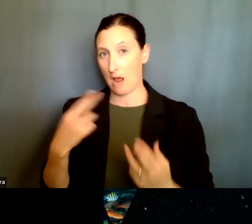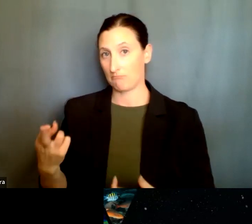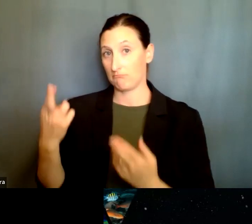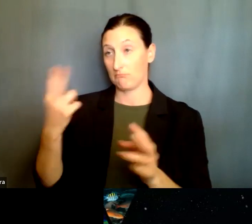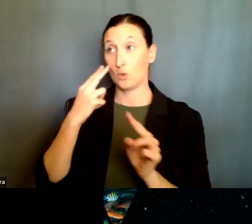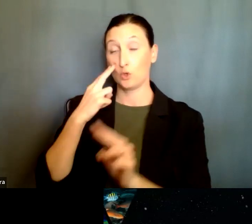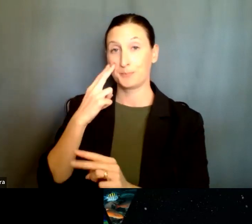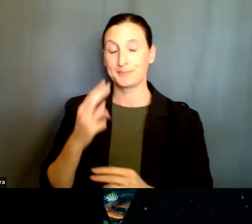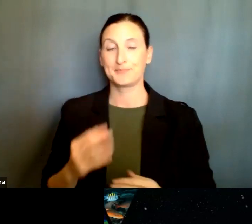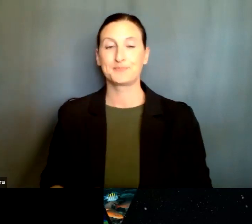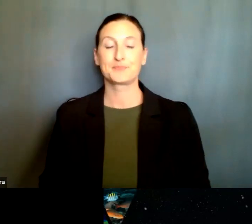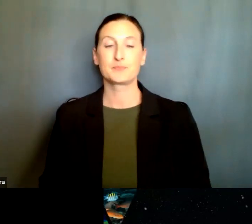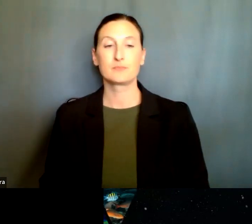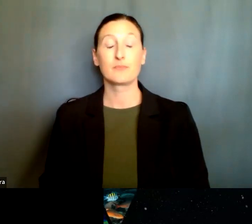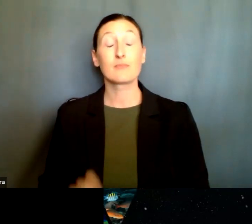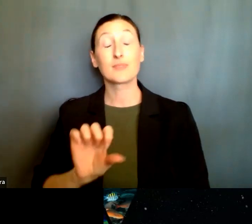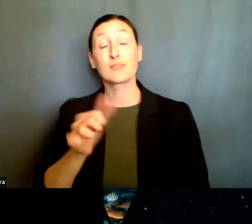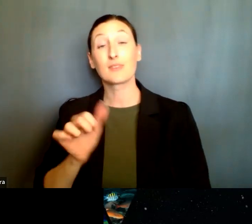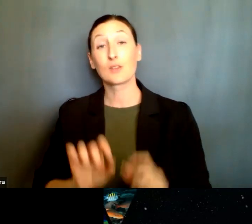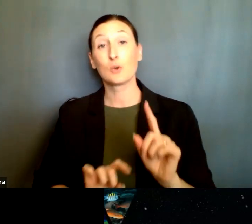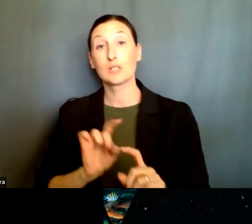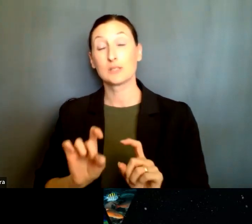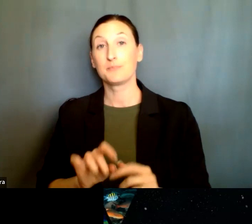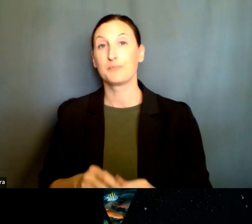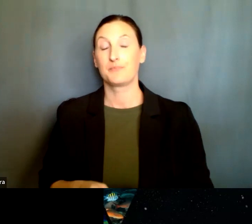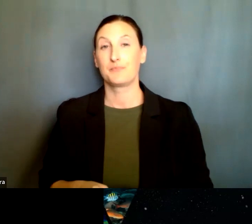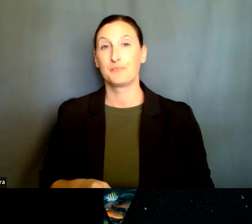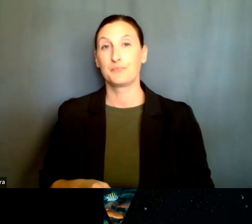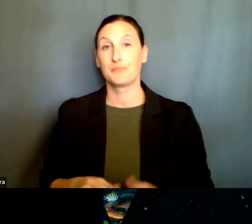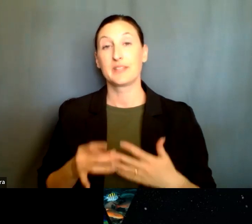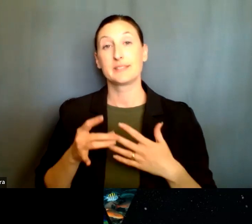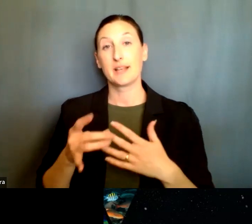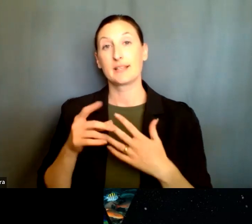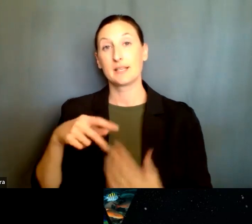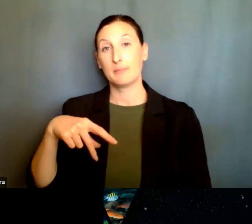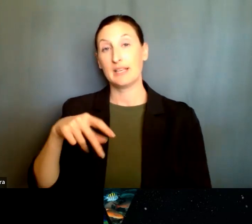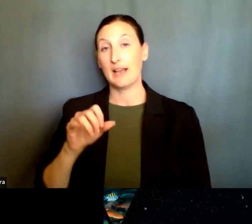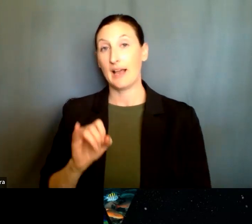Does a lead PI for PREP award need to be housed outside of the Physics Frontier Center that they